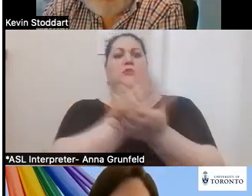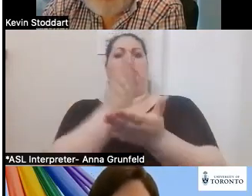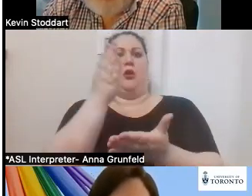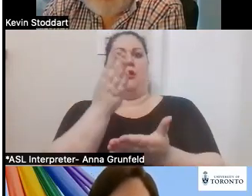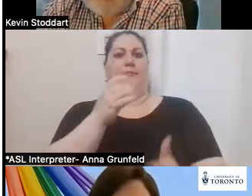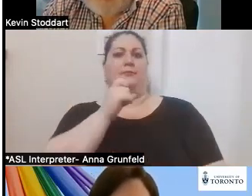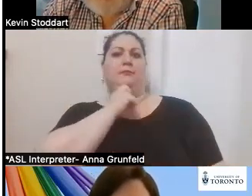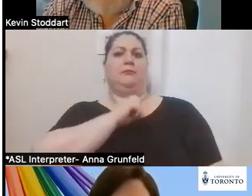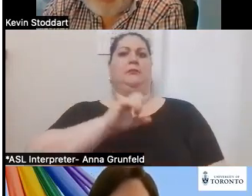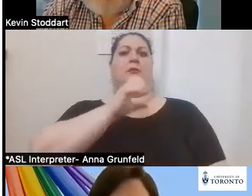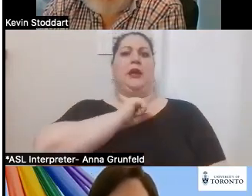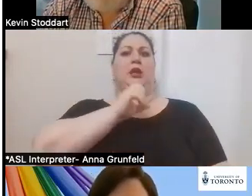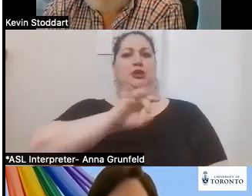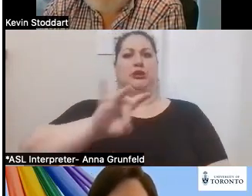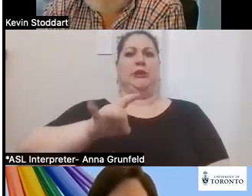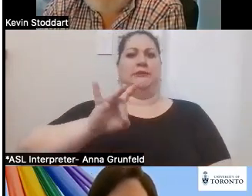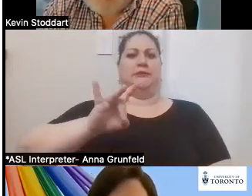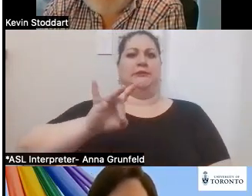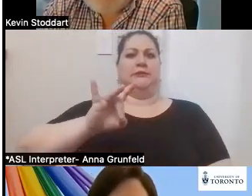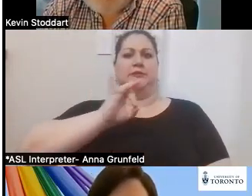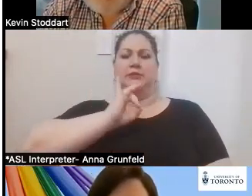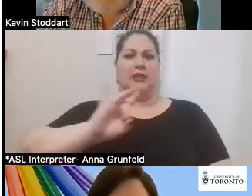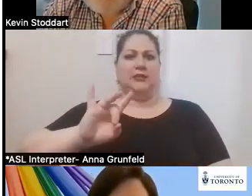I'm not being sarcastic here.